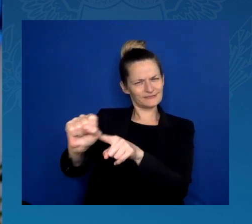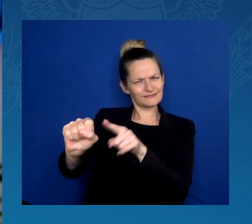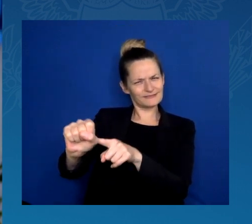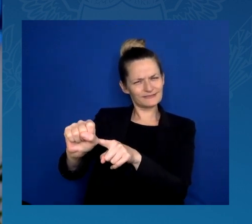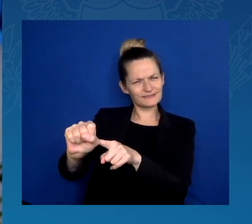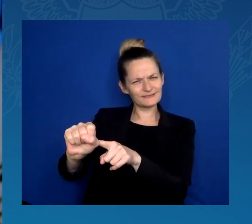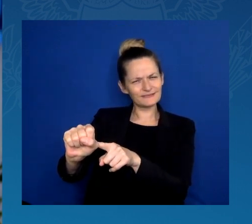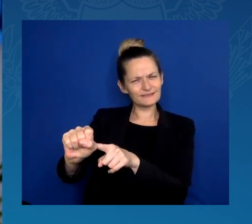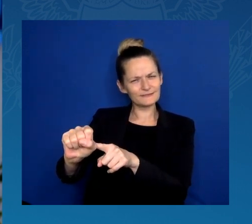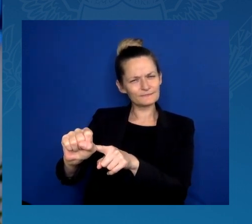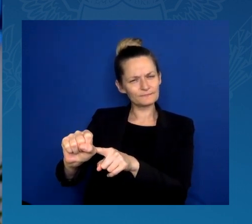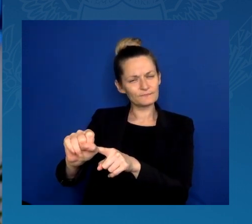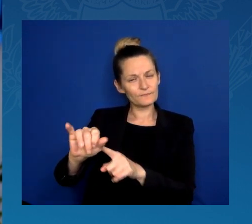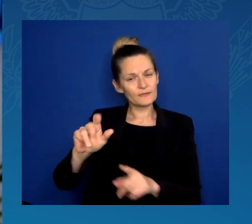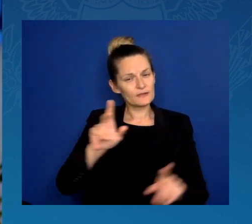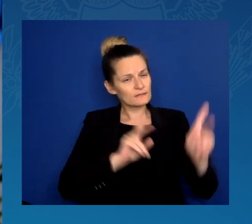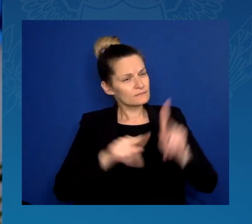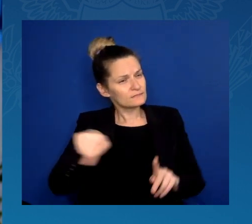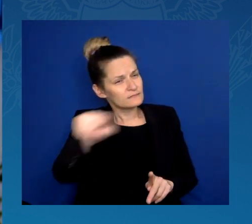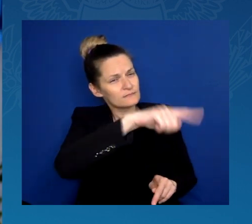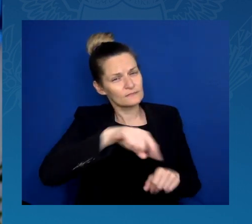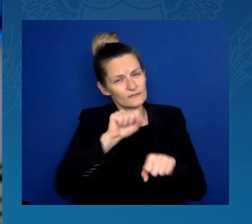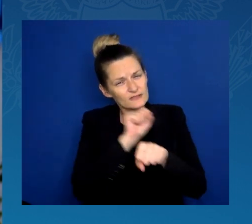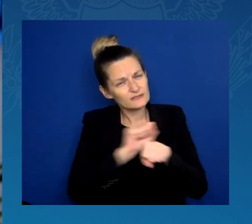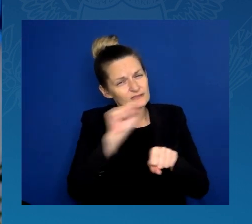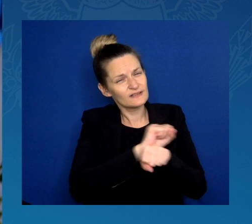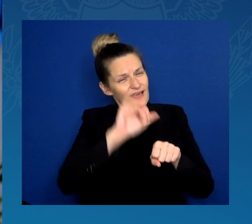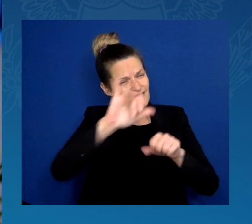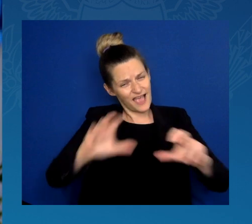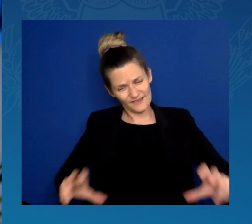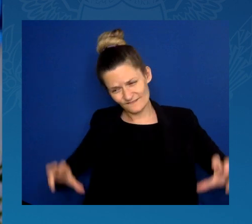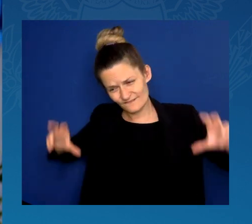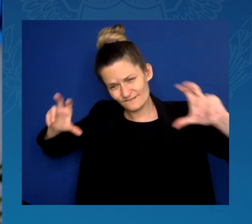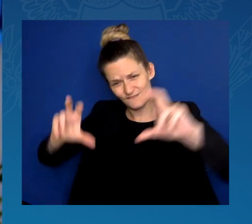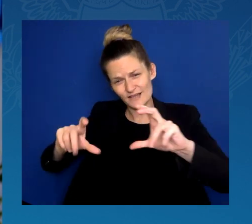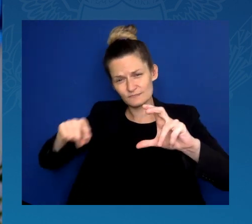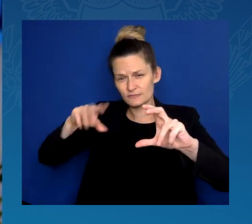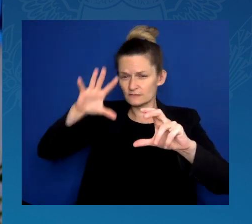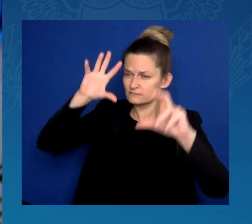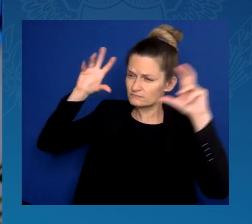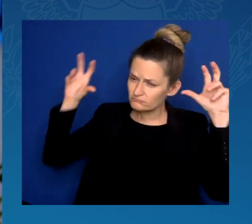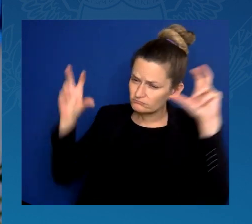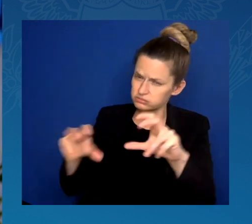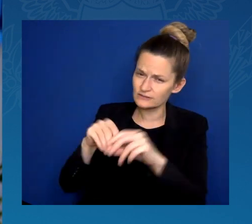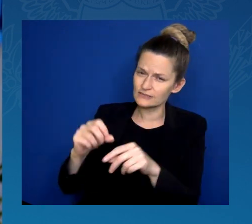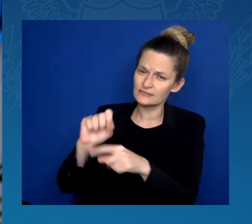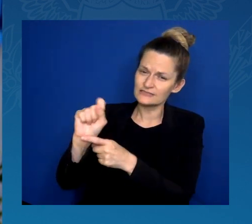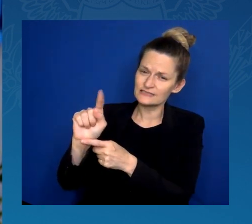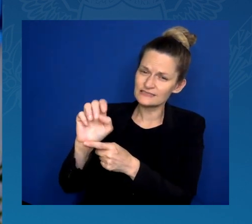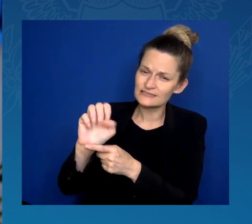to produce wind turbines and solar panels. Jobs for rubber workers, aluminum workers,